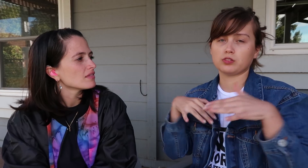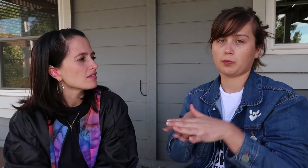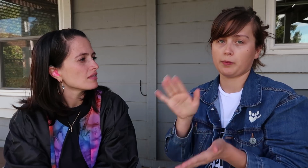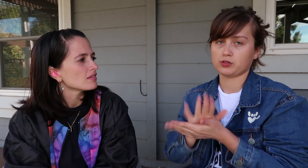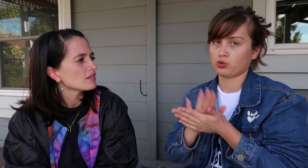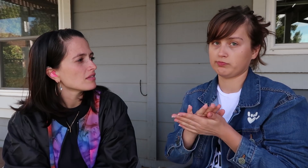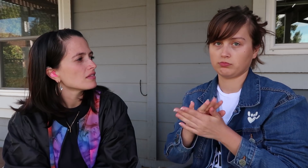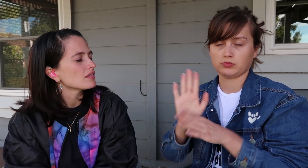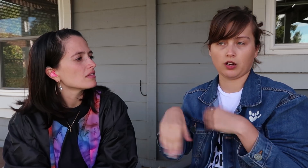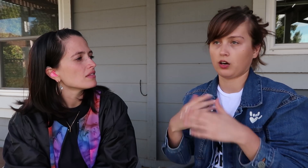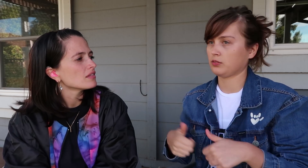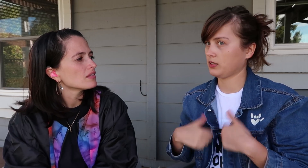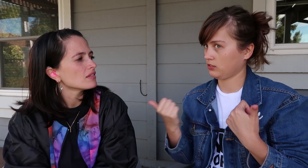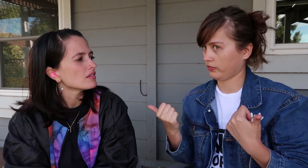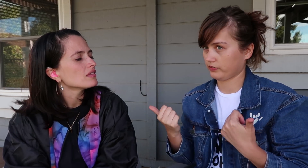I was in mainstream schools all my life.